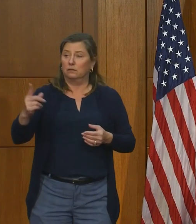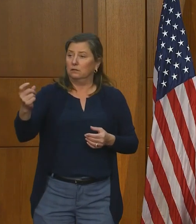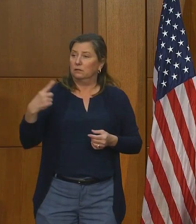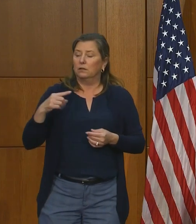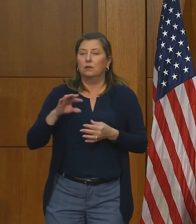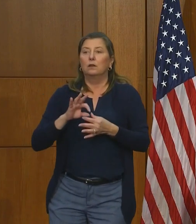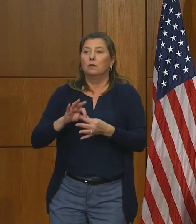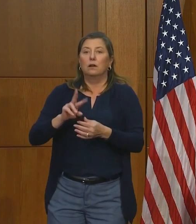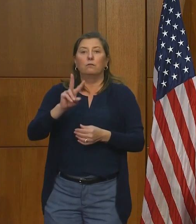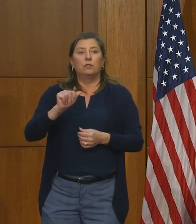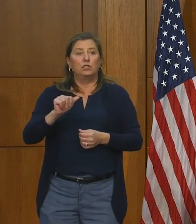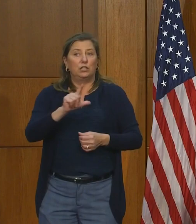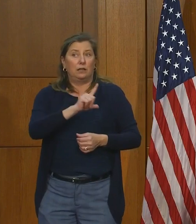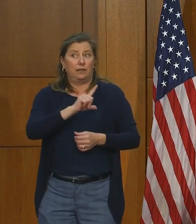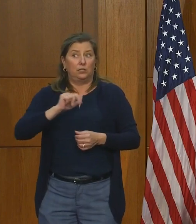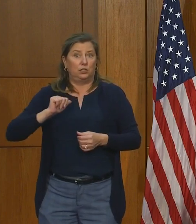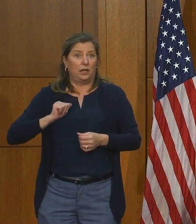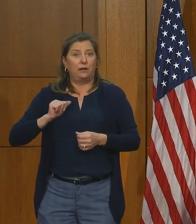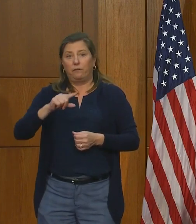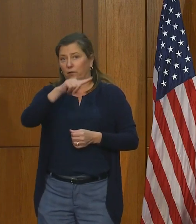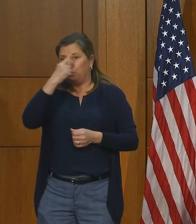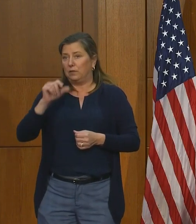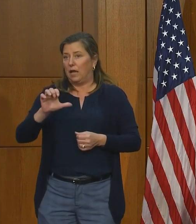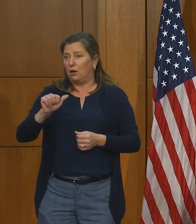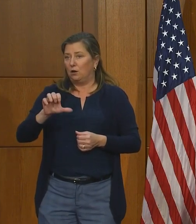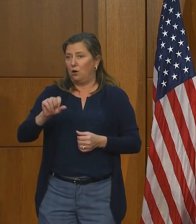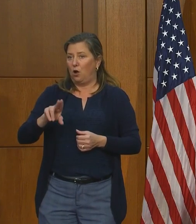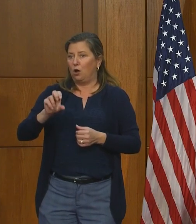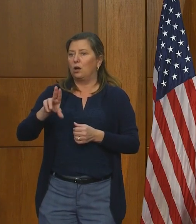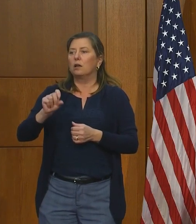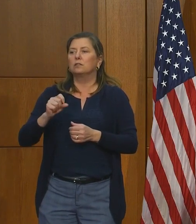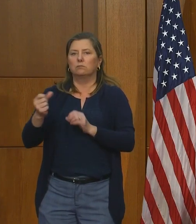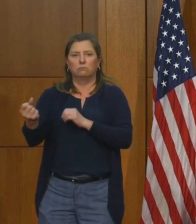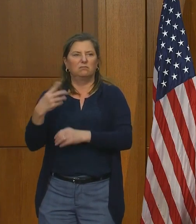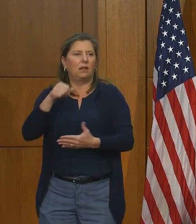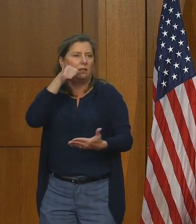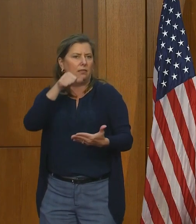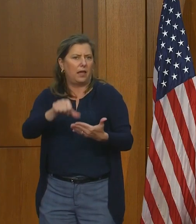THINK OF IT THIS THAT BLACK BOX